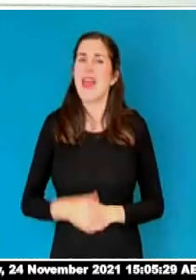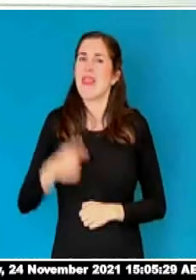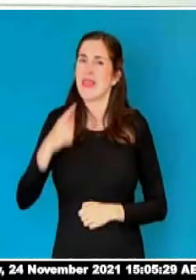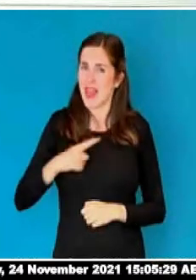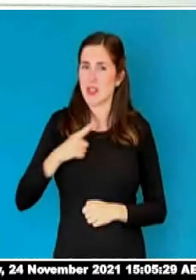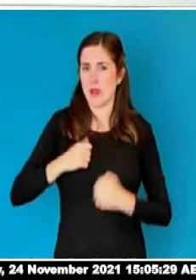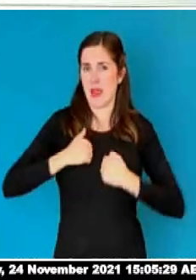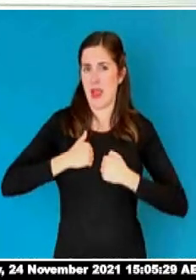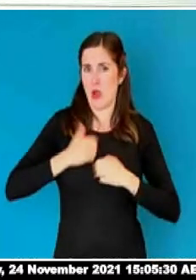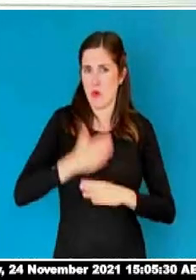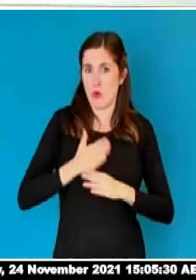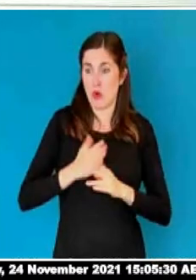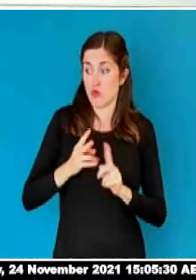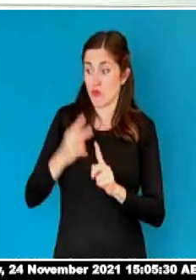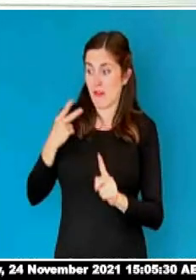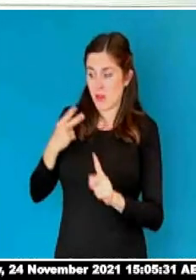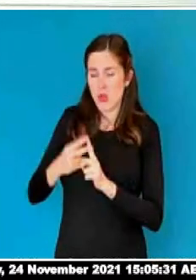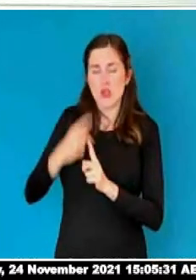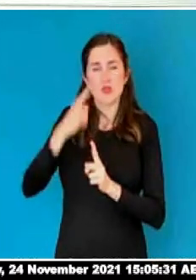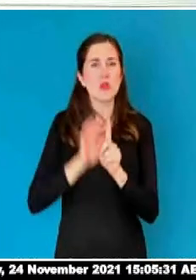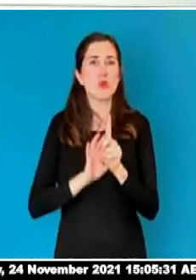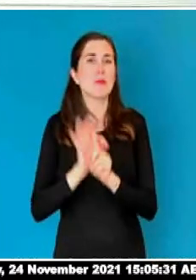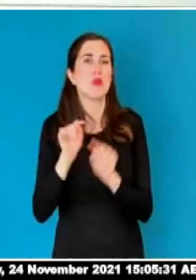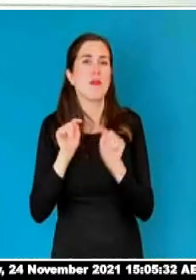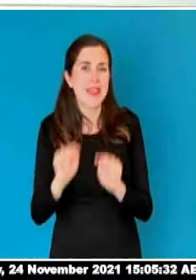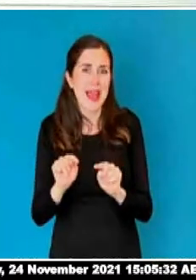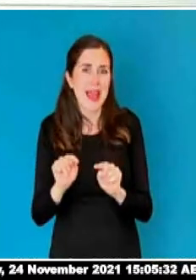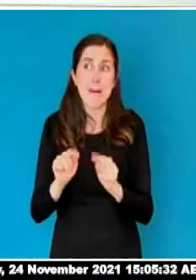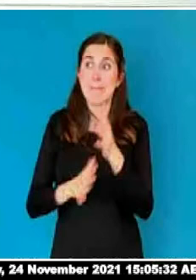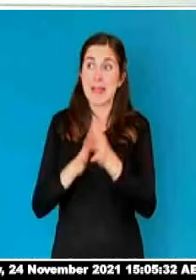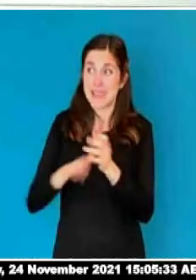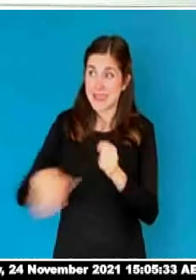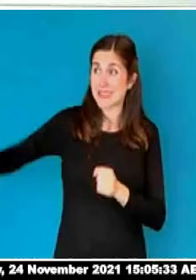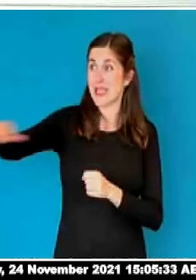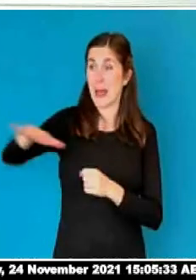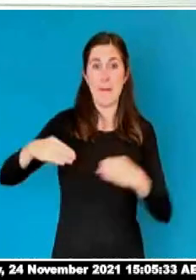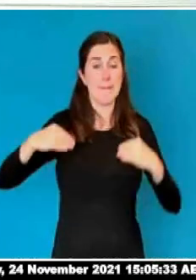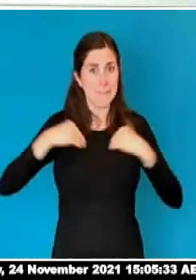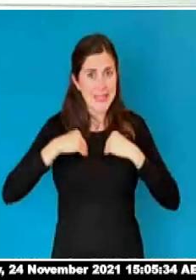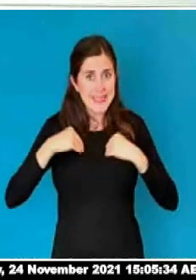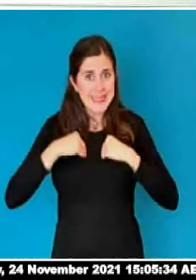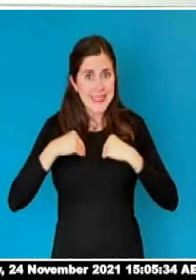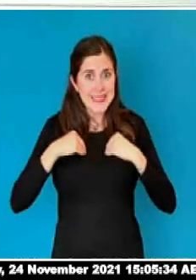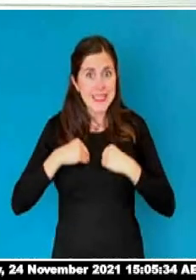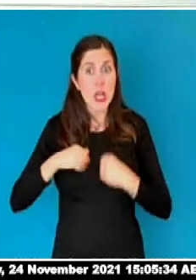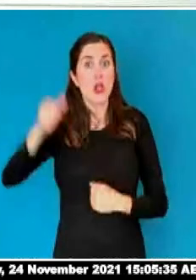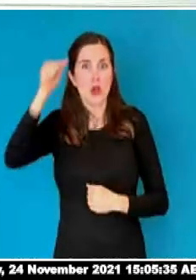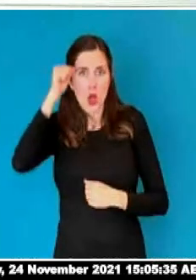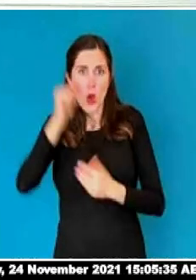with the capacity to assess risks for all workers, including workers with disability